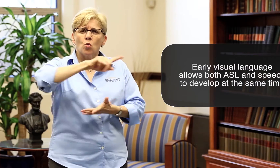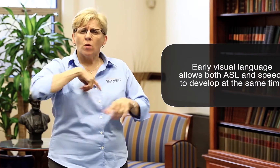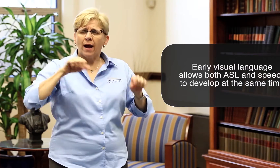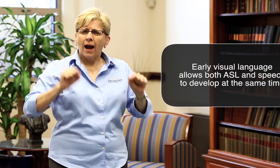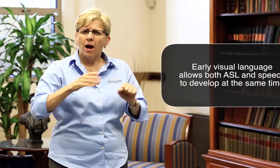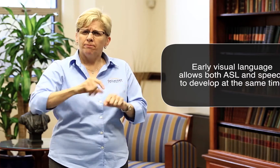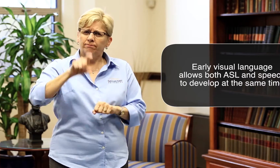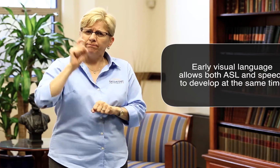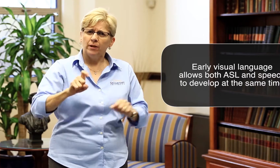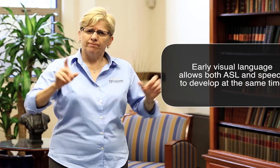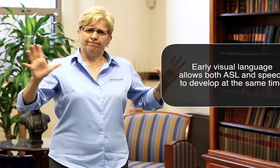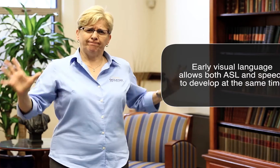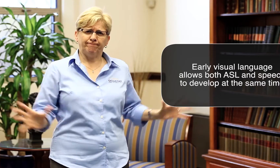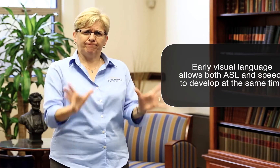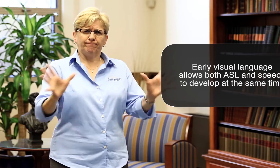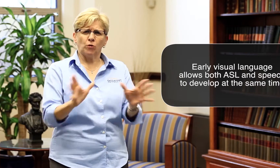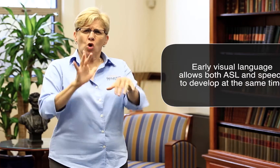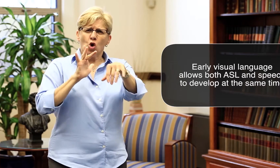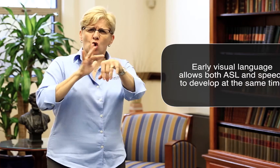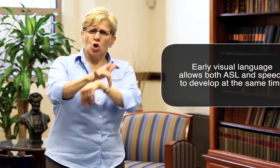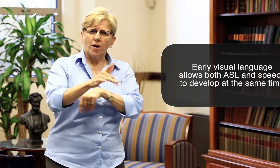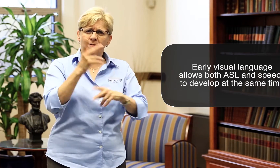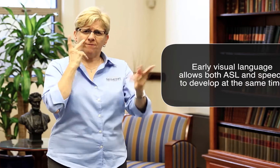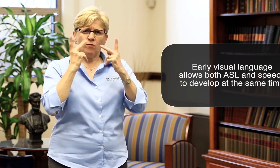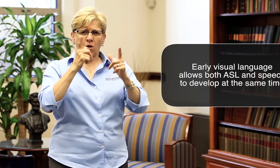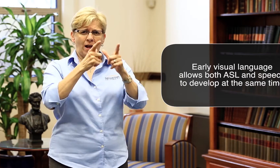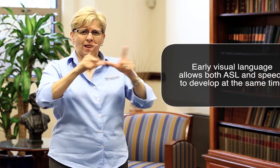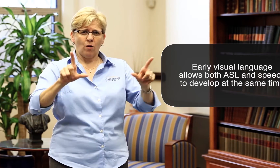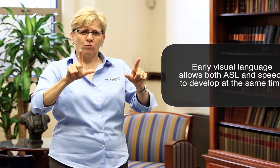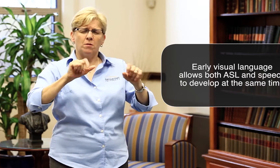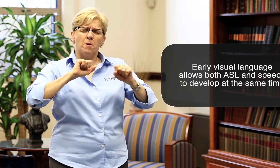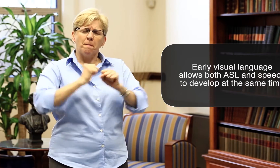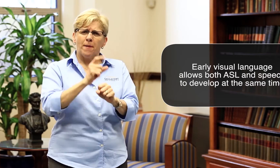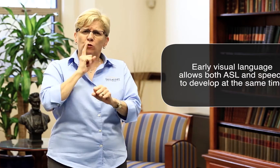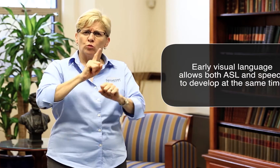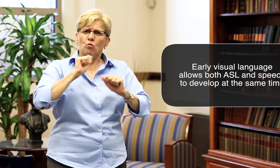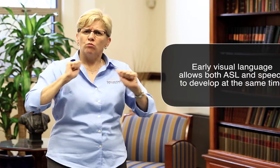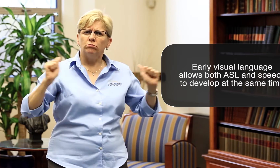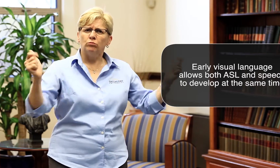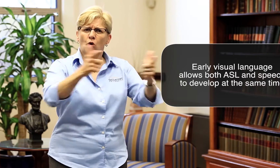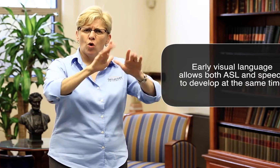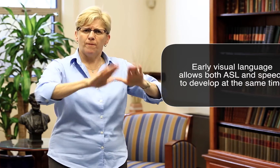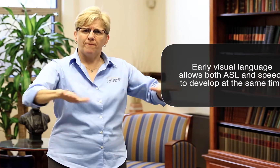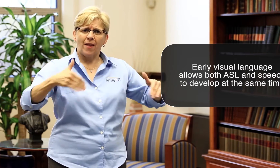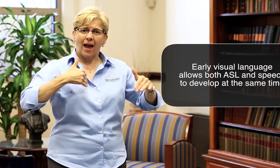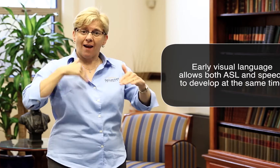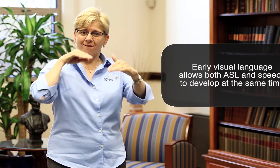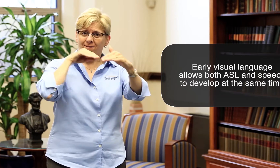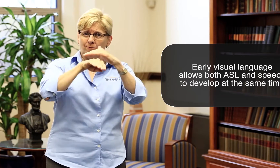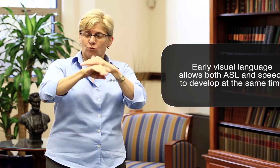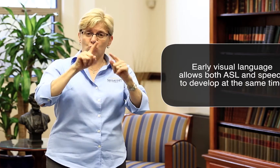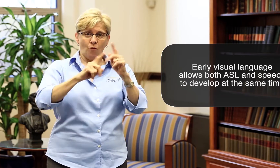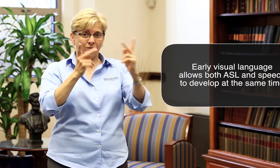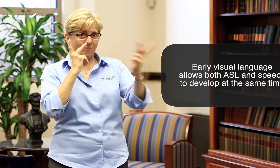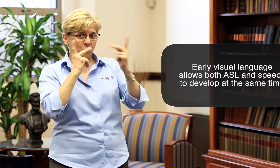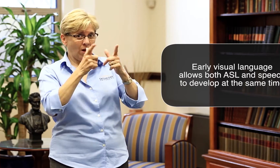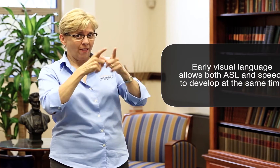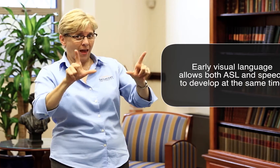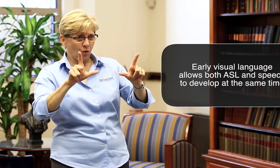We can and must promote early visual language to make sure all children have access